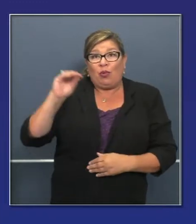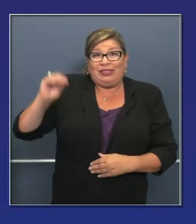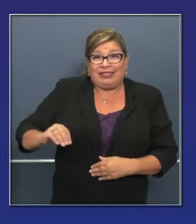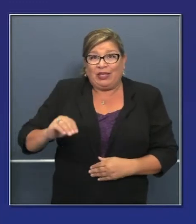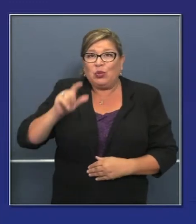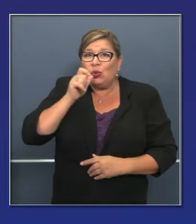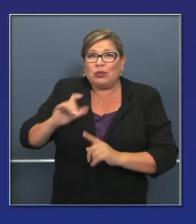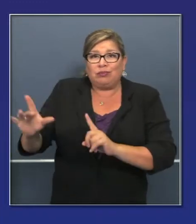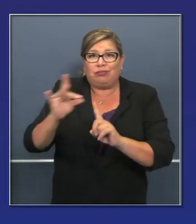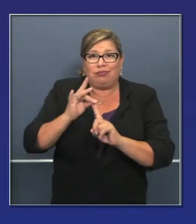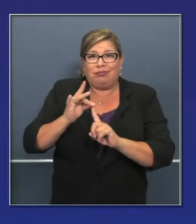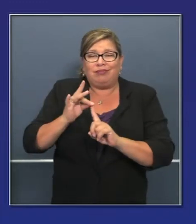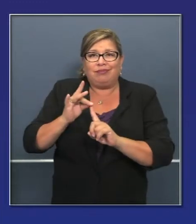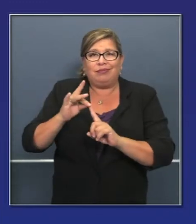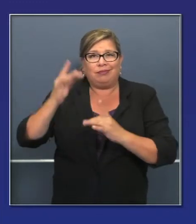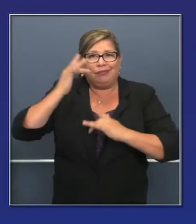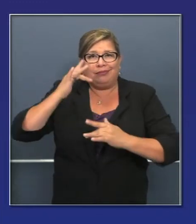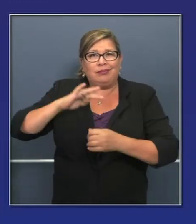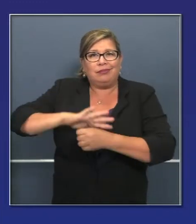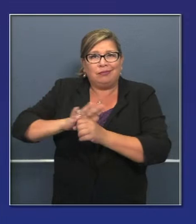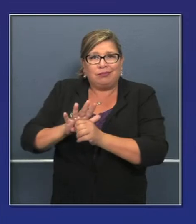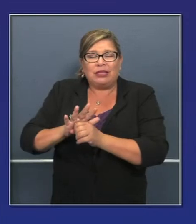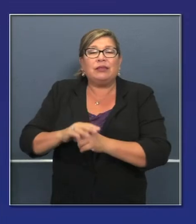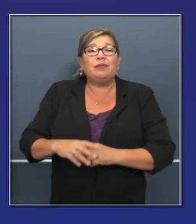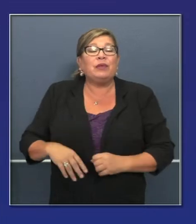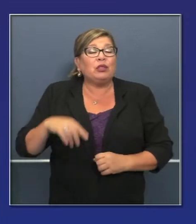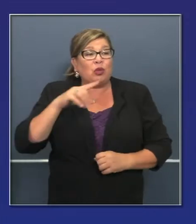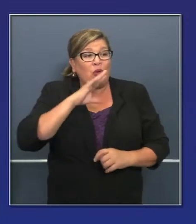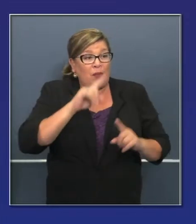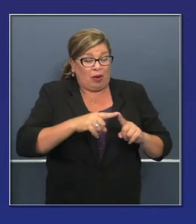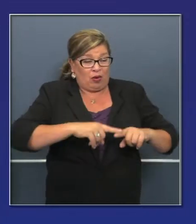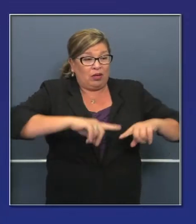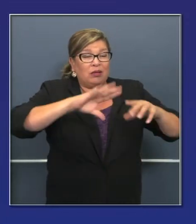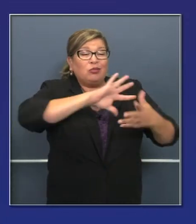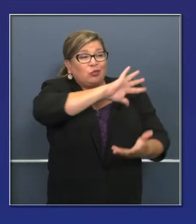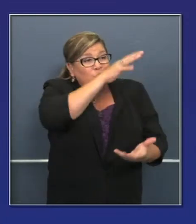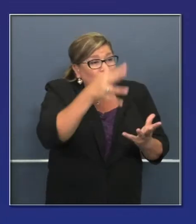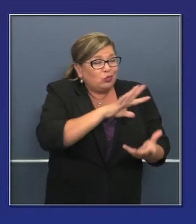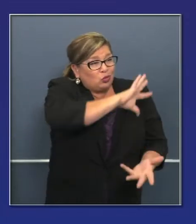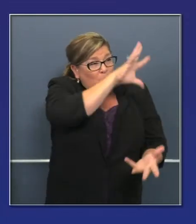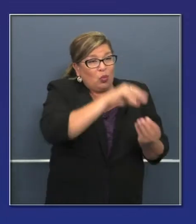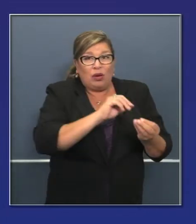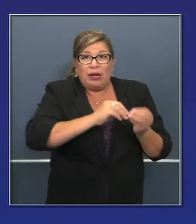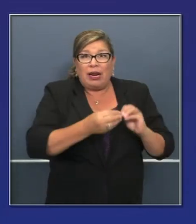versus total number of people that have tested positive and we put those in percentage terms